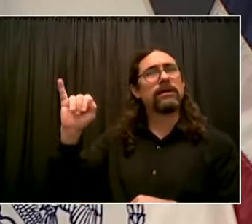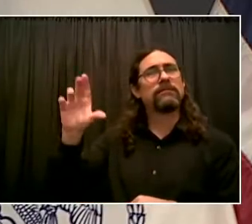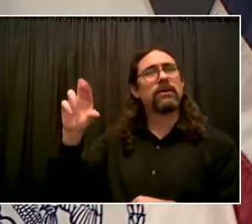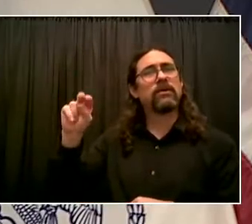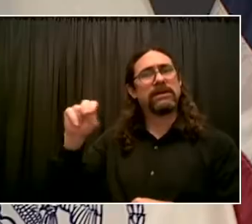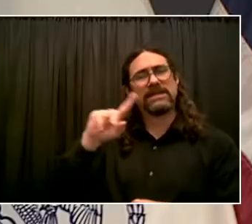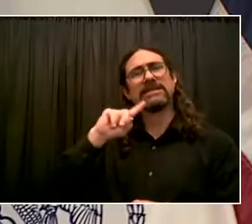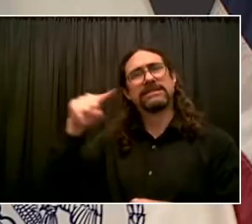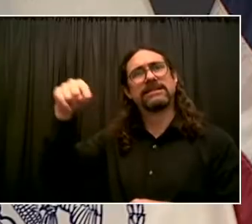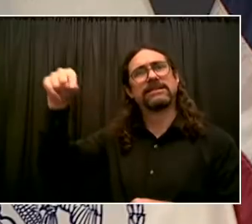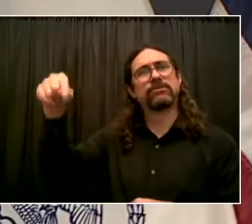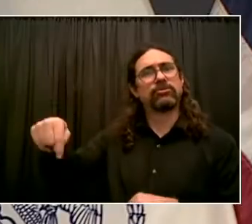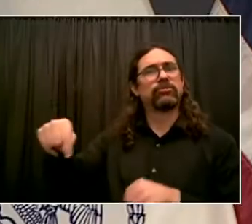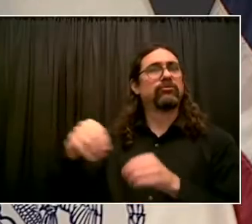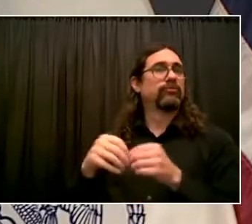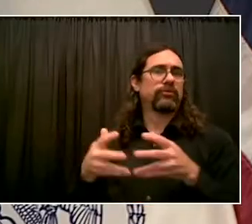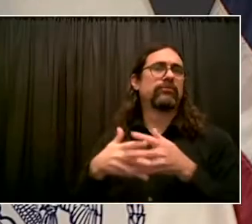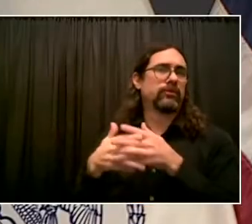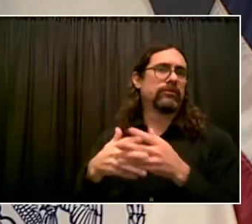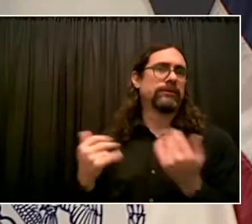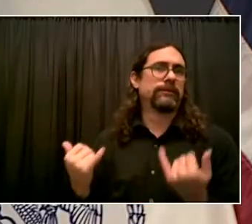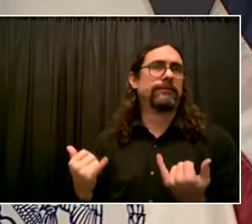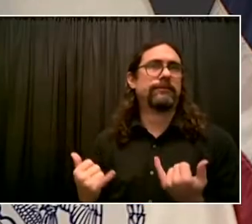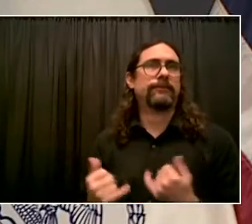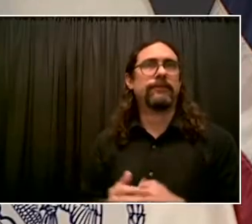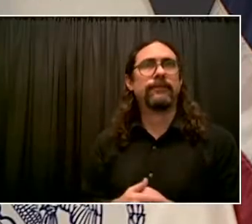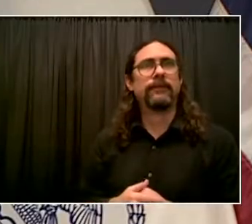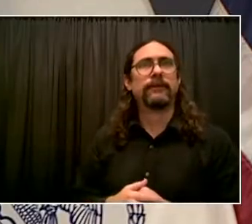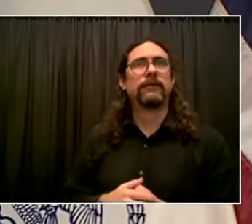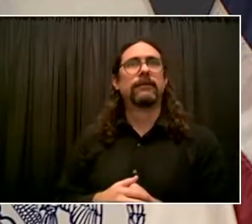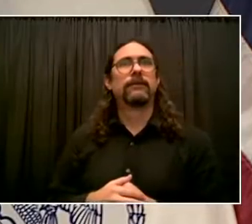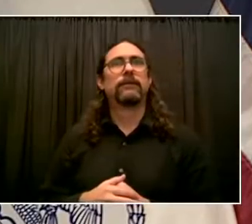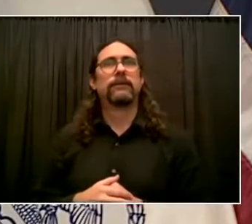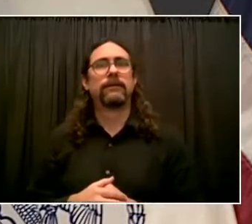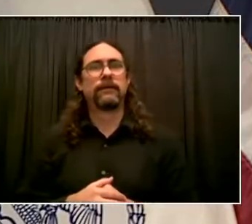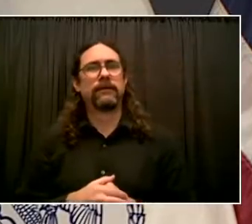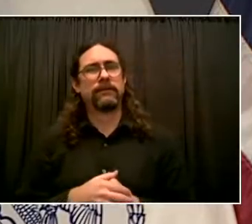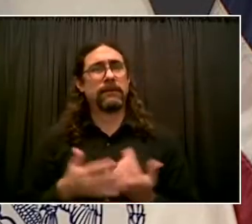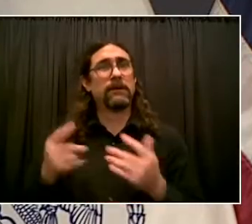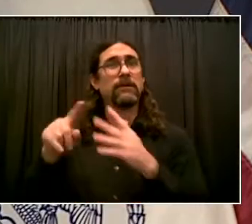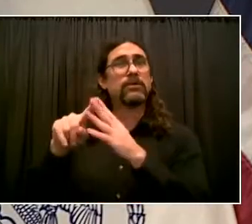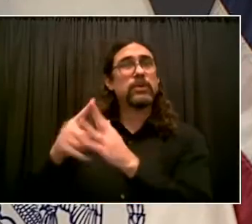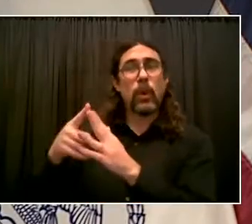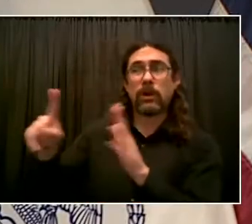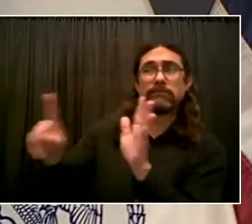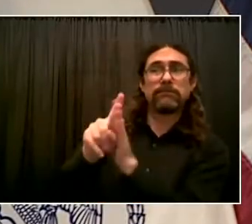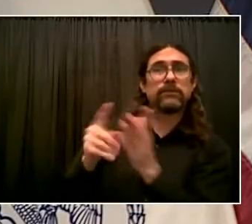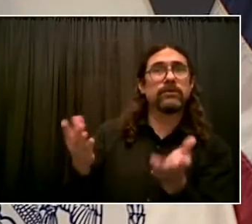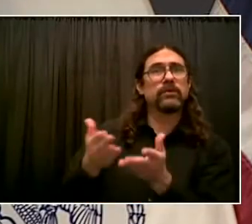EDOSNT 'MATTER REALLY DID IN A FEW CASES, WE KNOW IT'S GOING